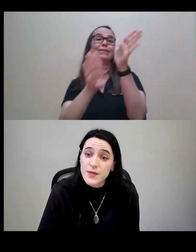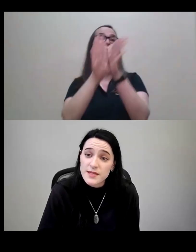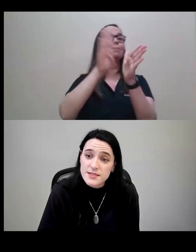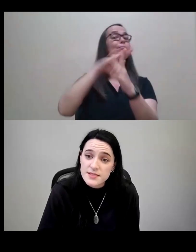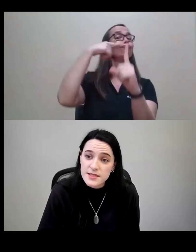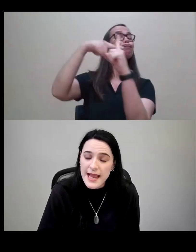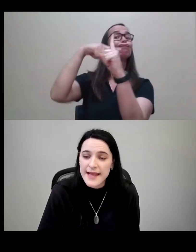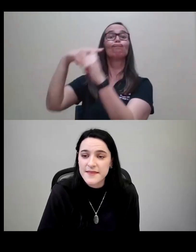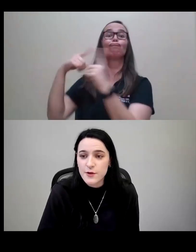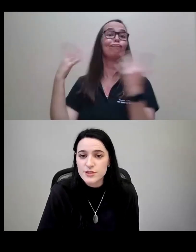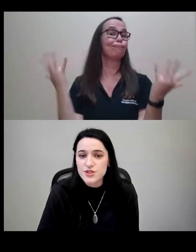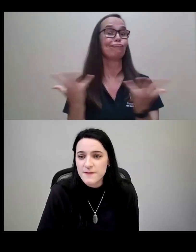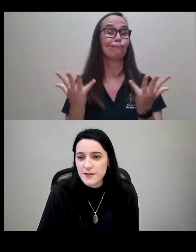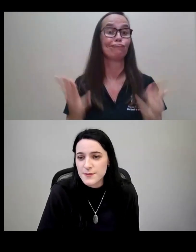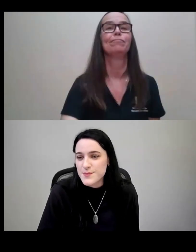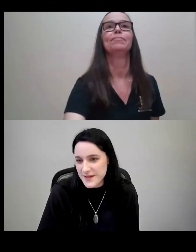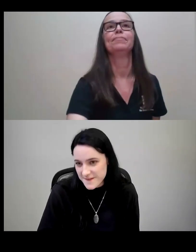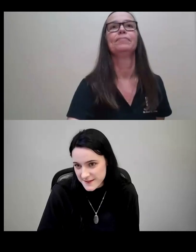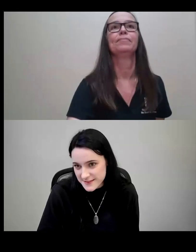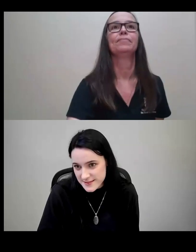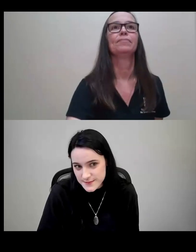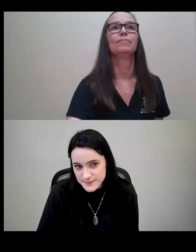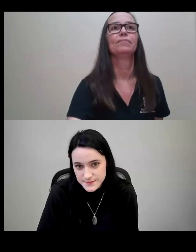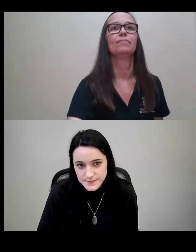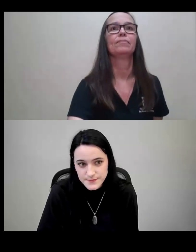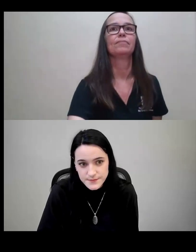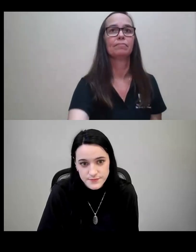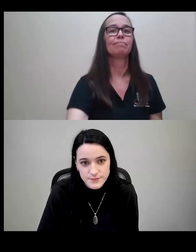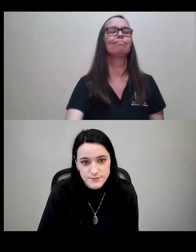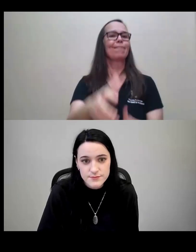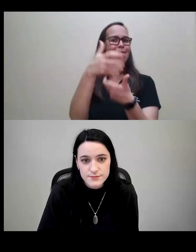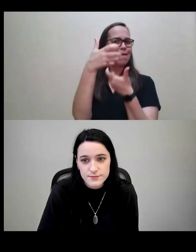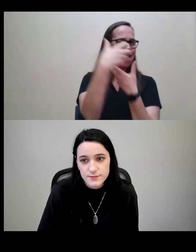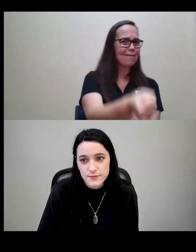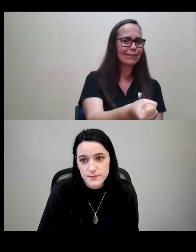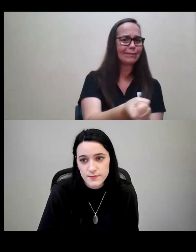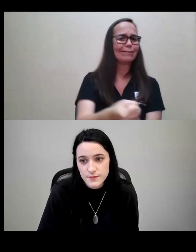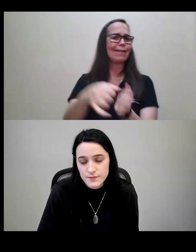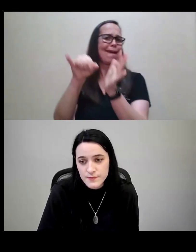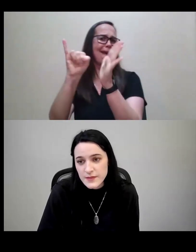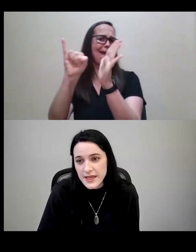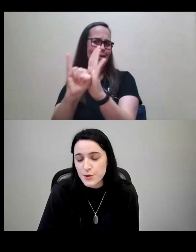So BICS and language development benefits